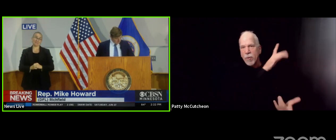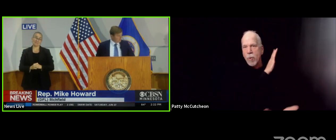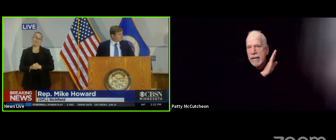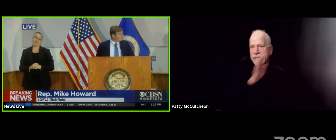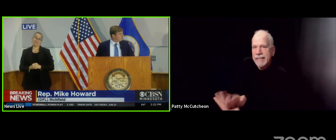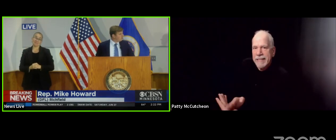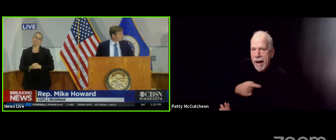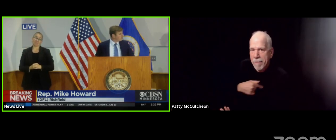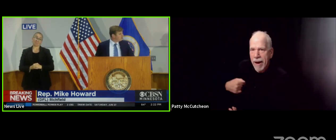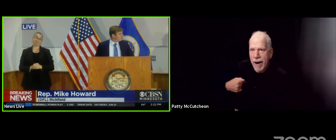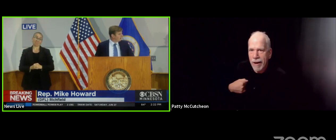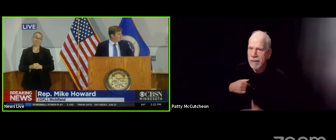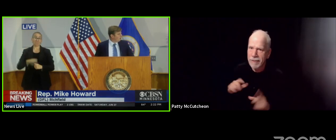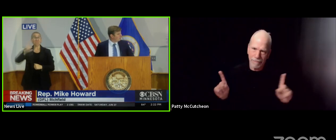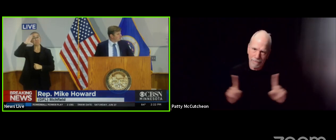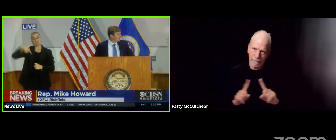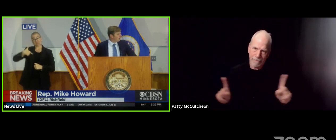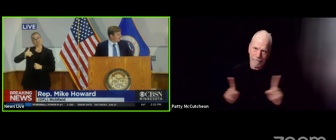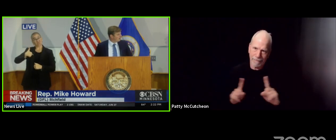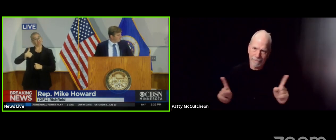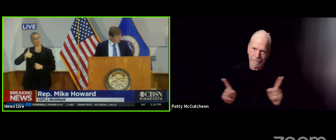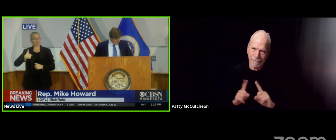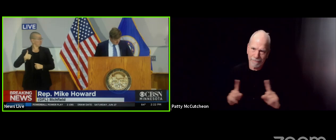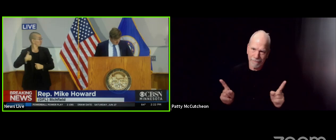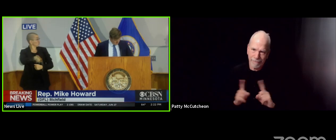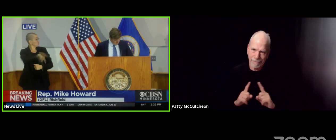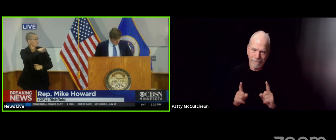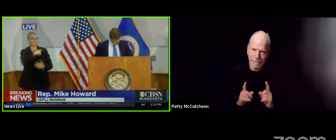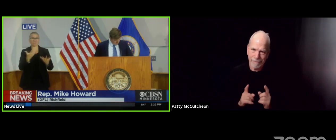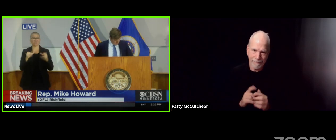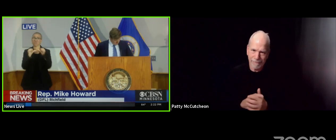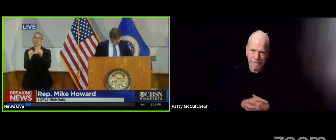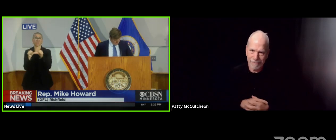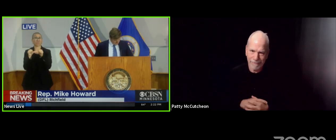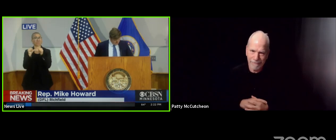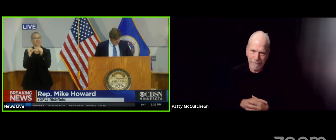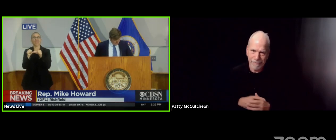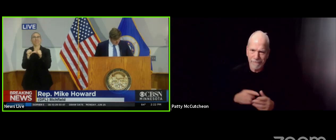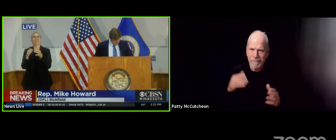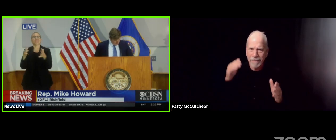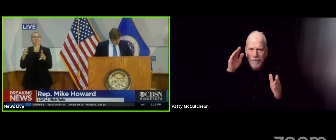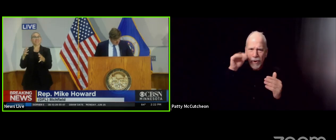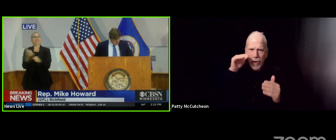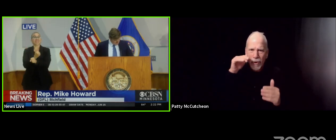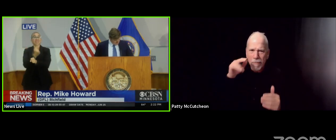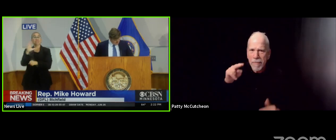THAT WE WILL CONTINUE TO WIN. AND I HOPE IT'S ALL RIGHT, I'M GOING TO SHARE, NICOLE AND I WERE TEXTING LAST NIGHT, AND THE LAST THING